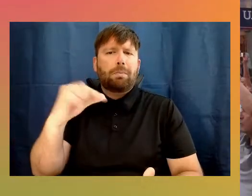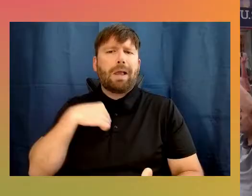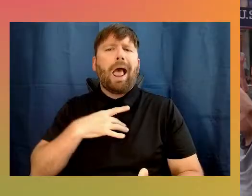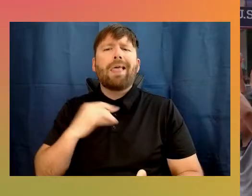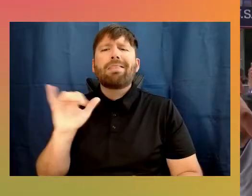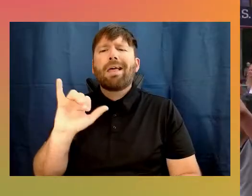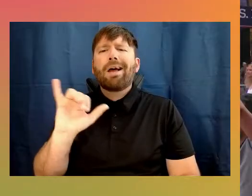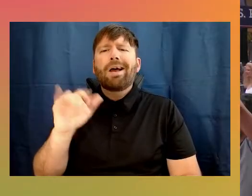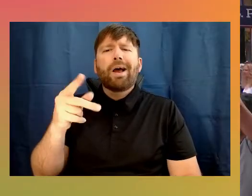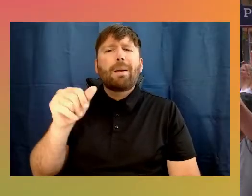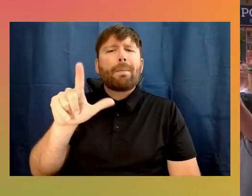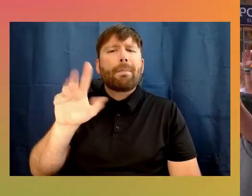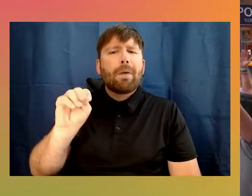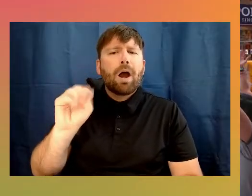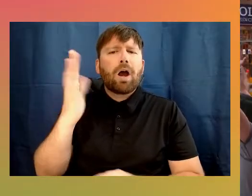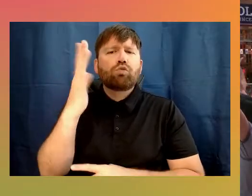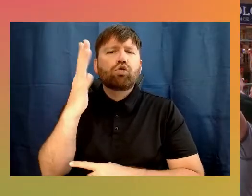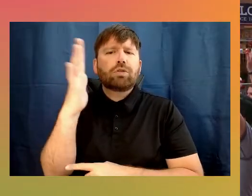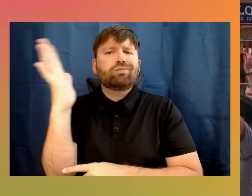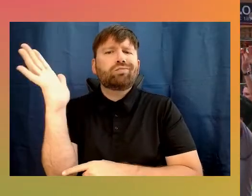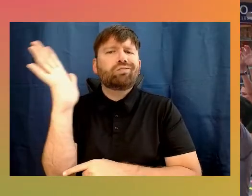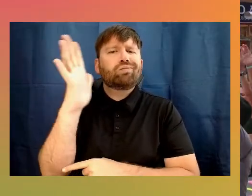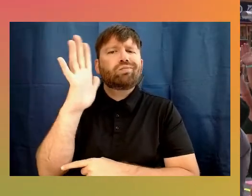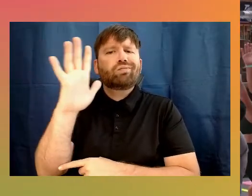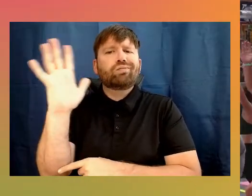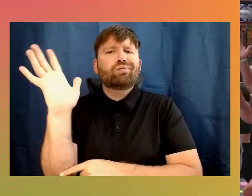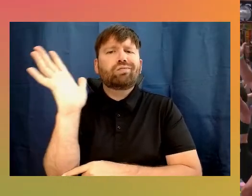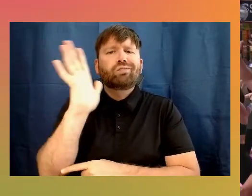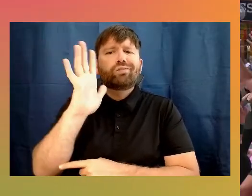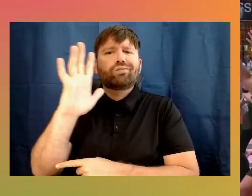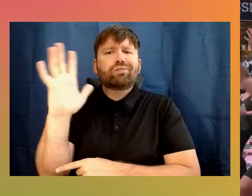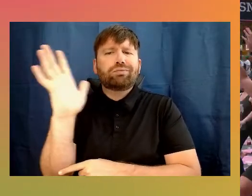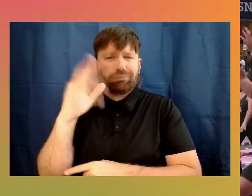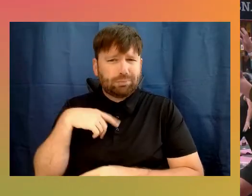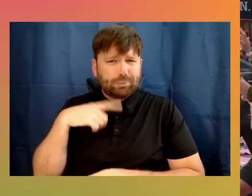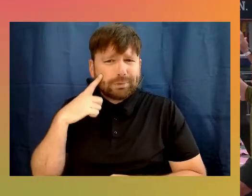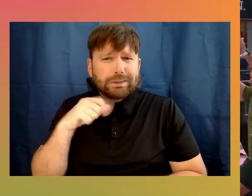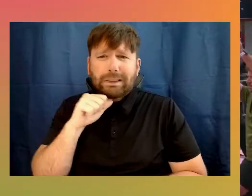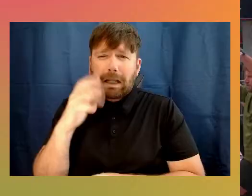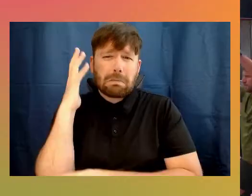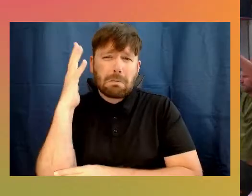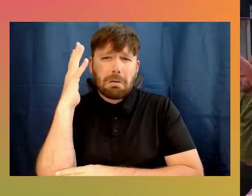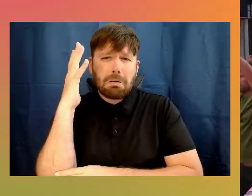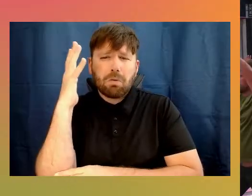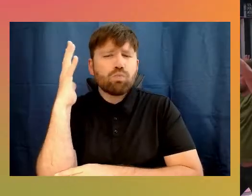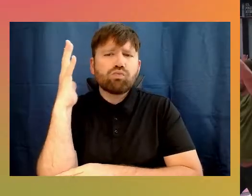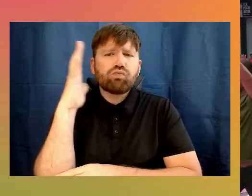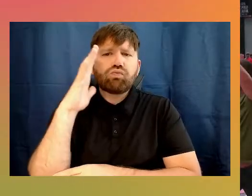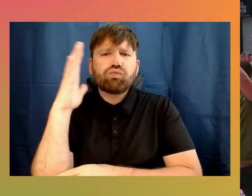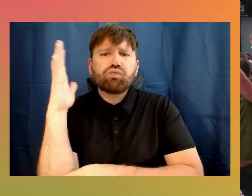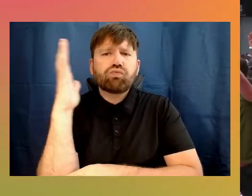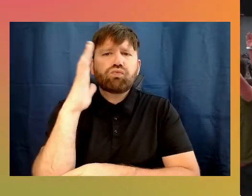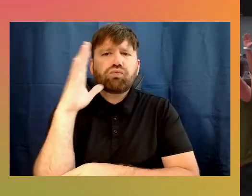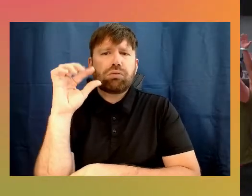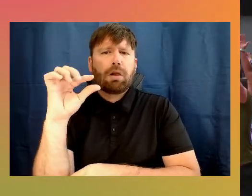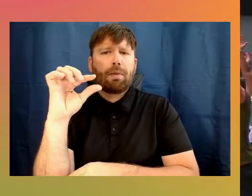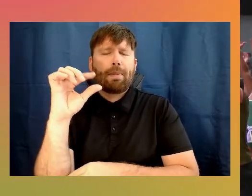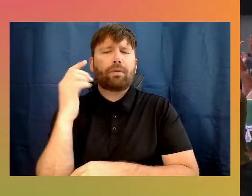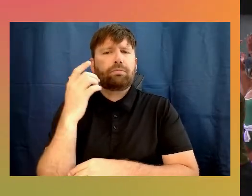TODAY HUMOR ME. FIND SOME BUOYANCY. I LIKE TO THINK OF A PALM TREE